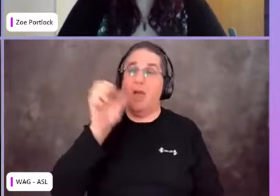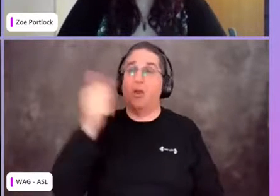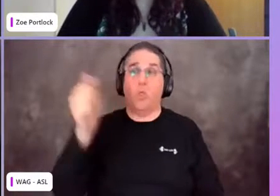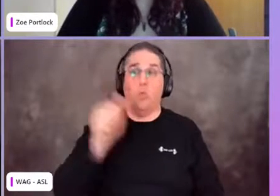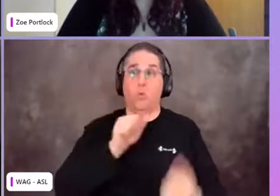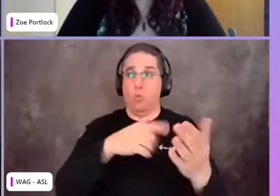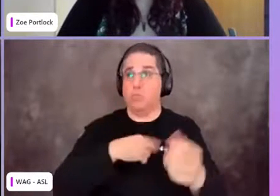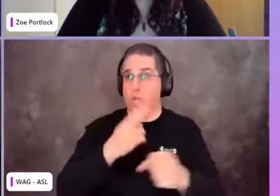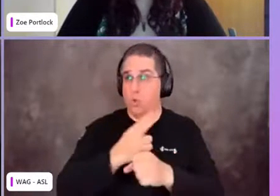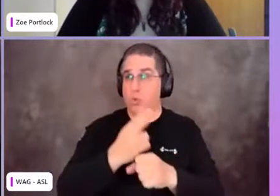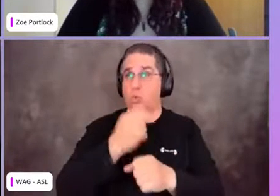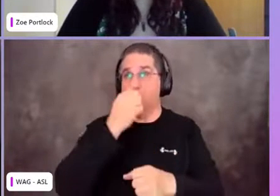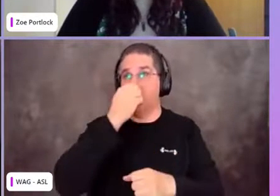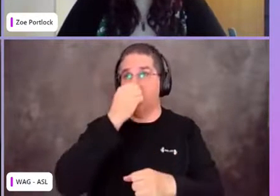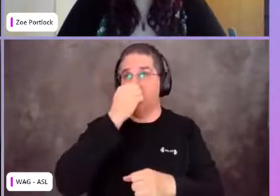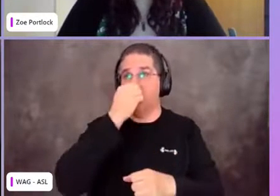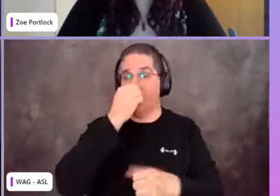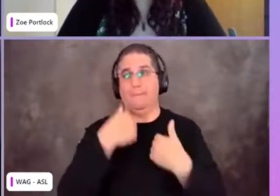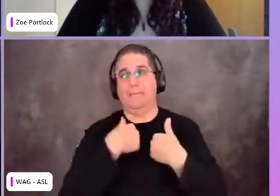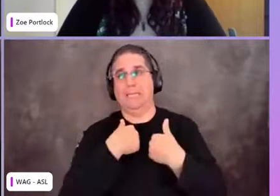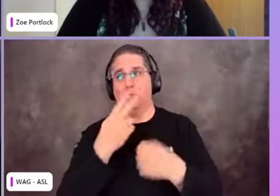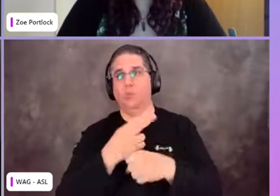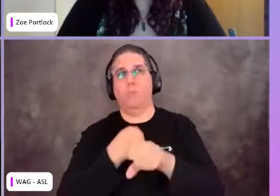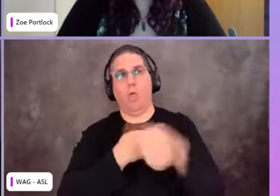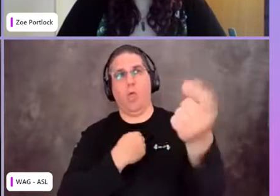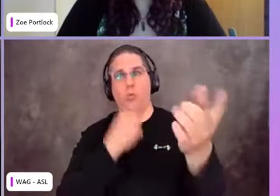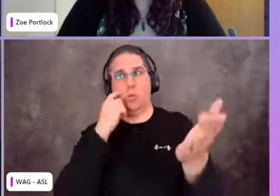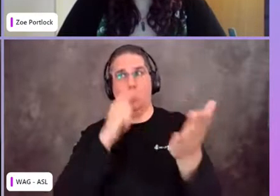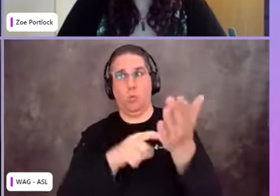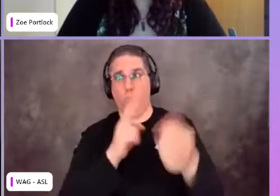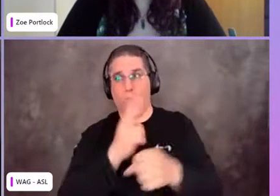they implementing it it. Another